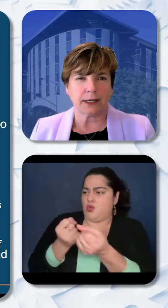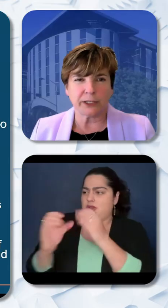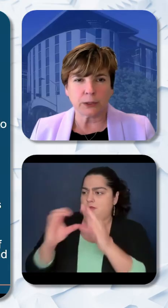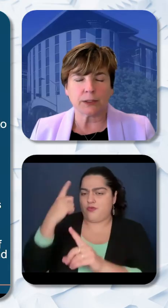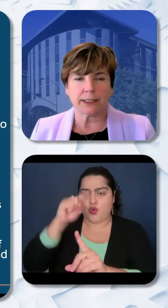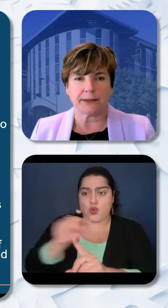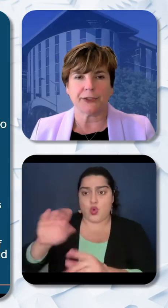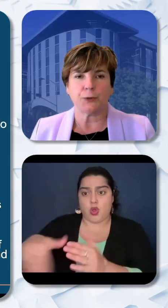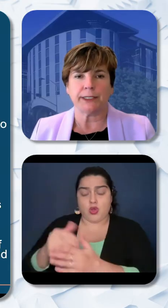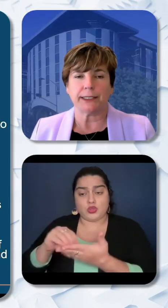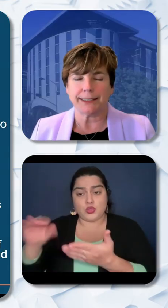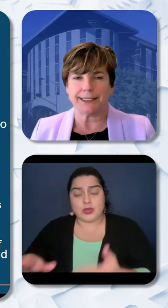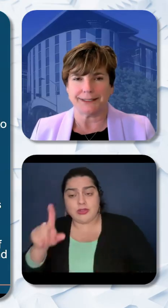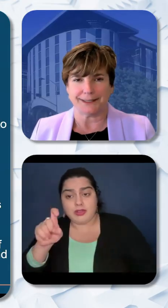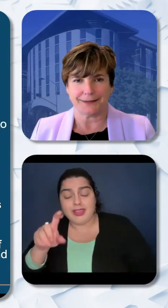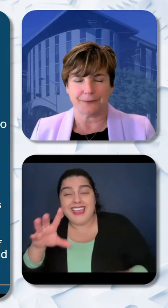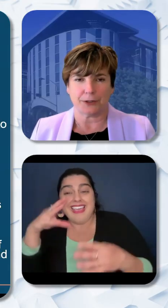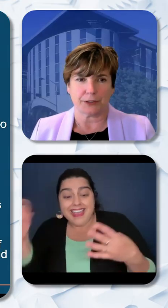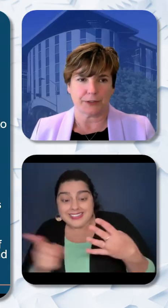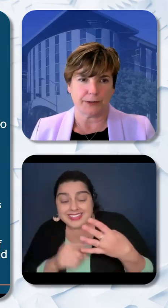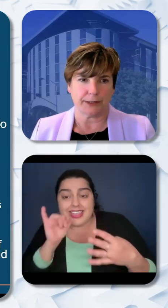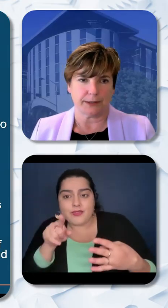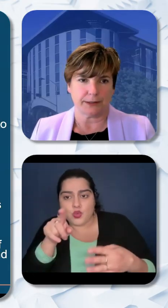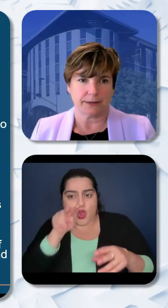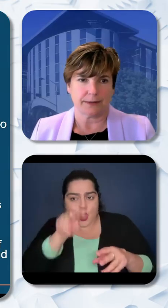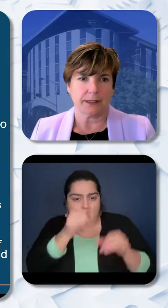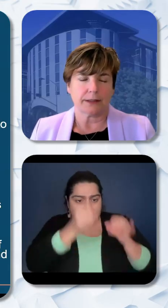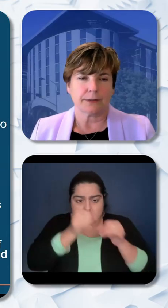And are we looking at the unique needs of all our students?